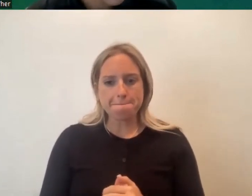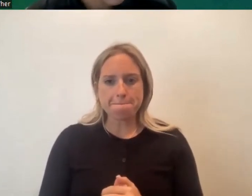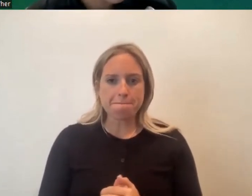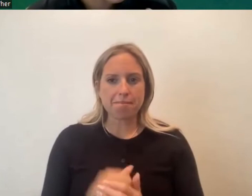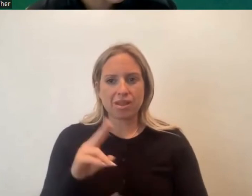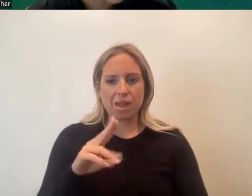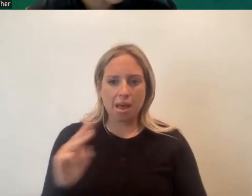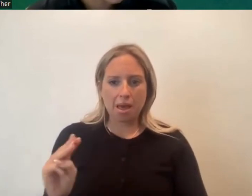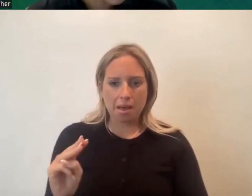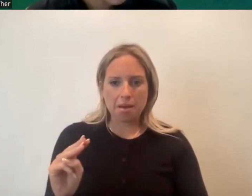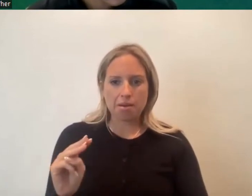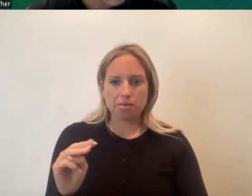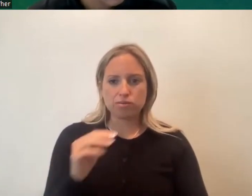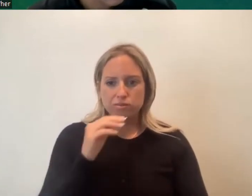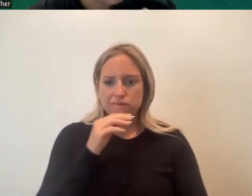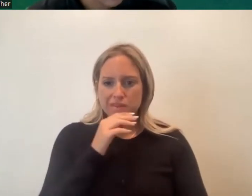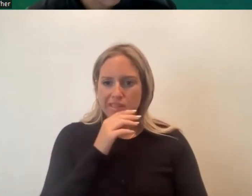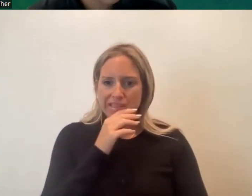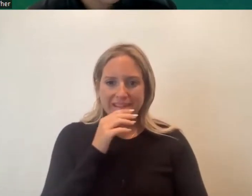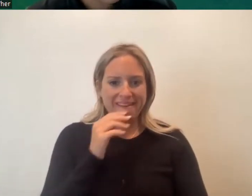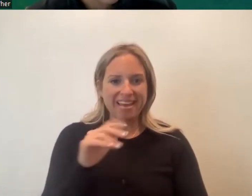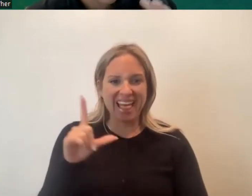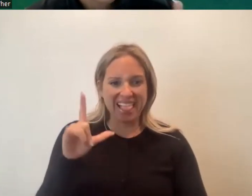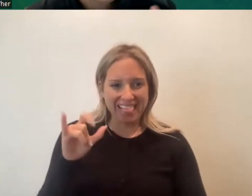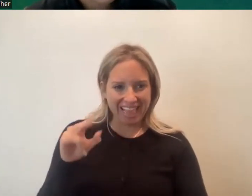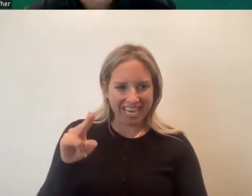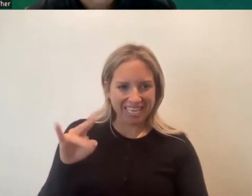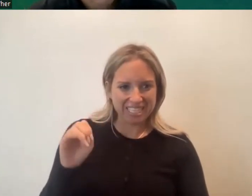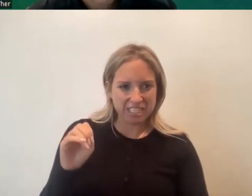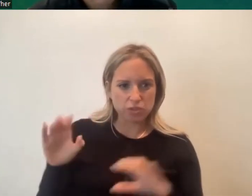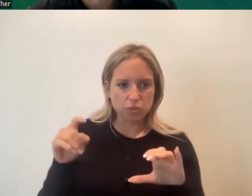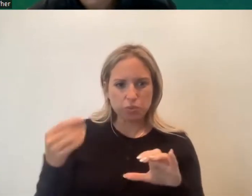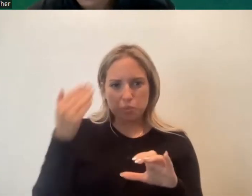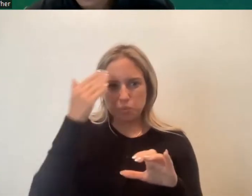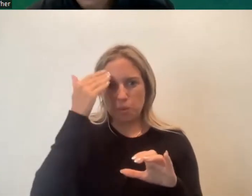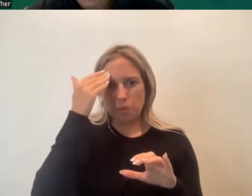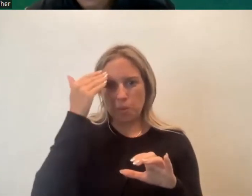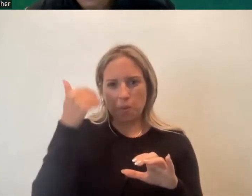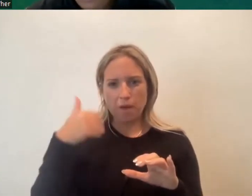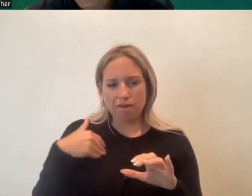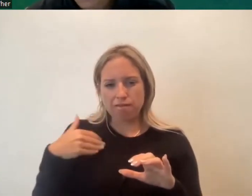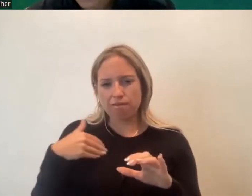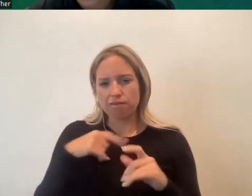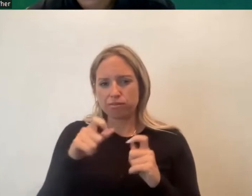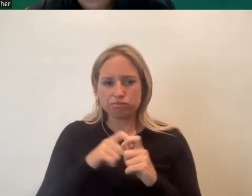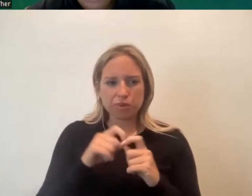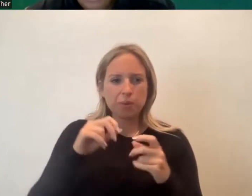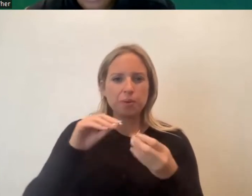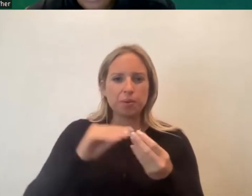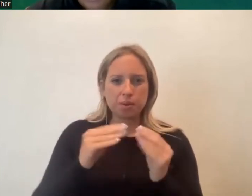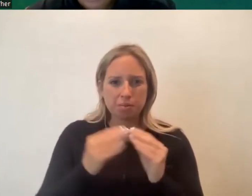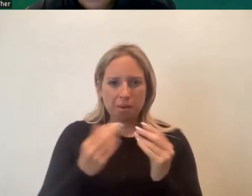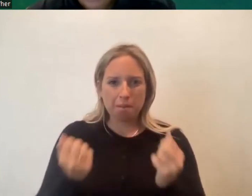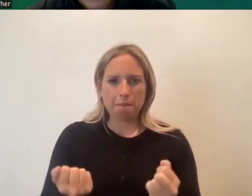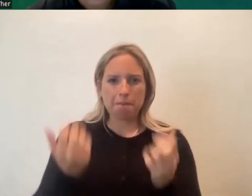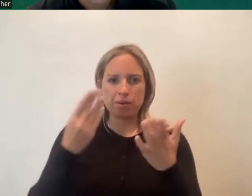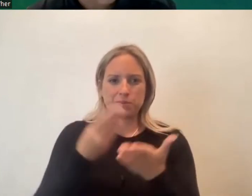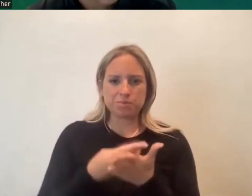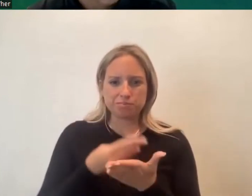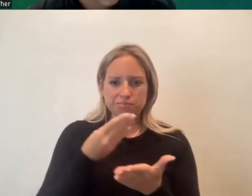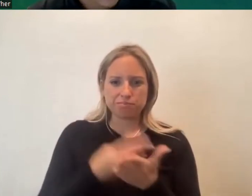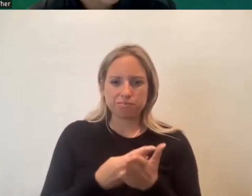And I'll ask Lanie, is there a hard number of how much money an individual can have in